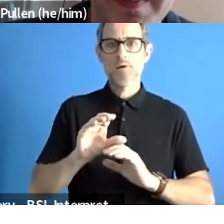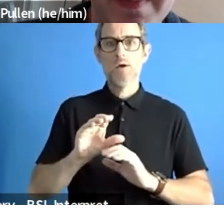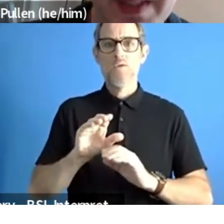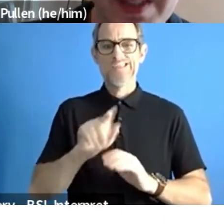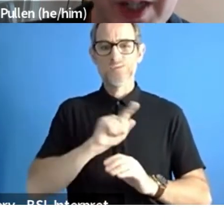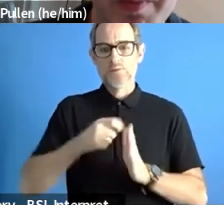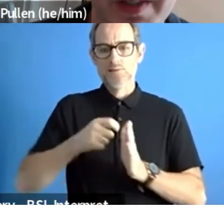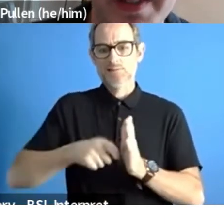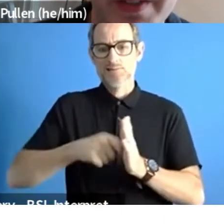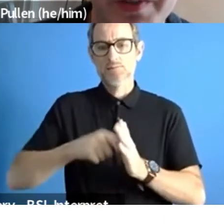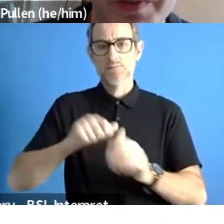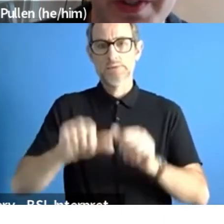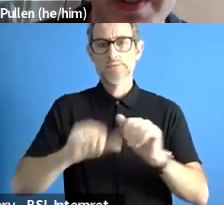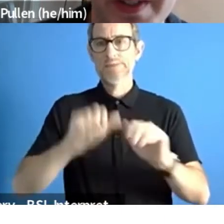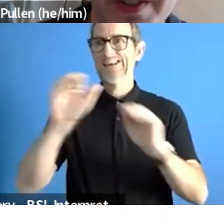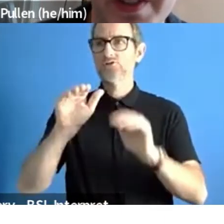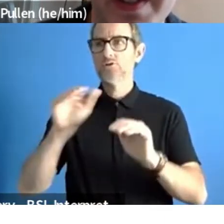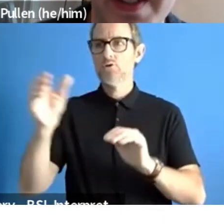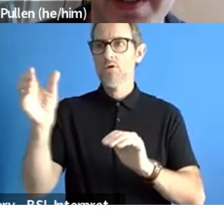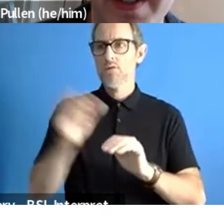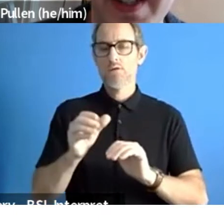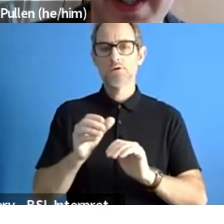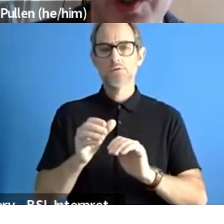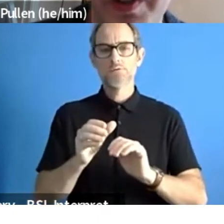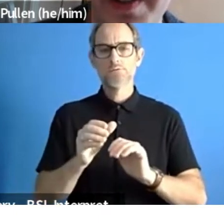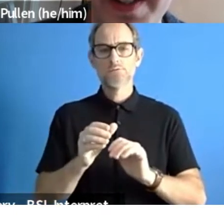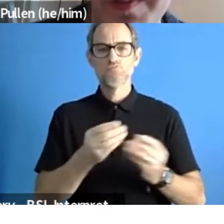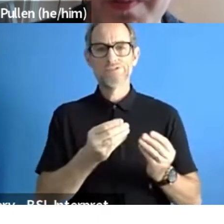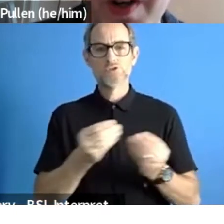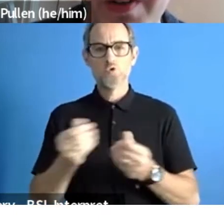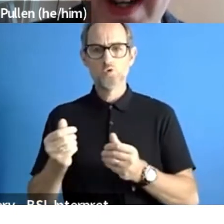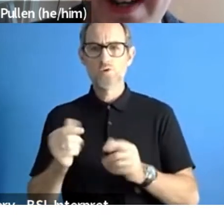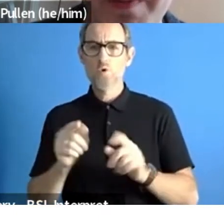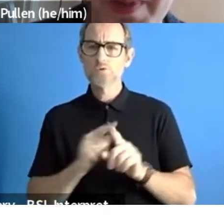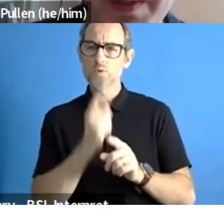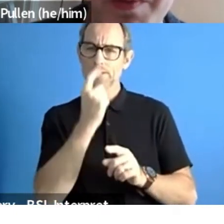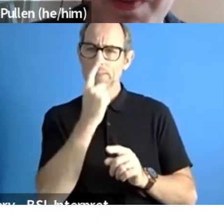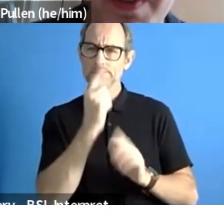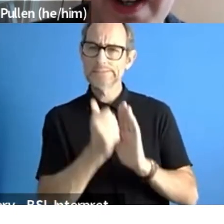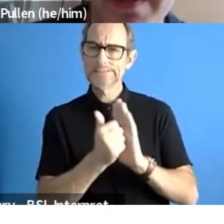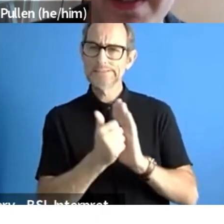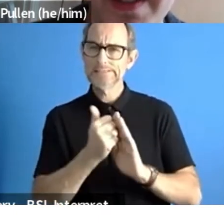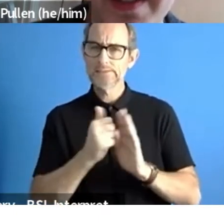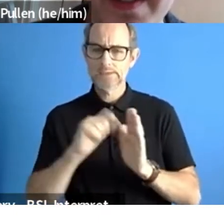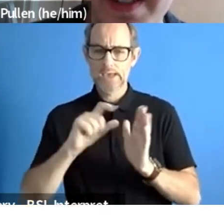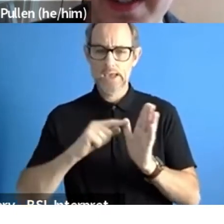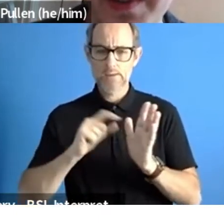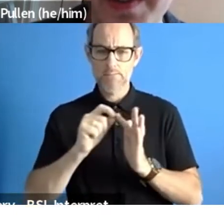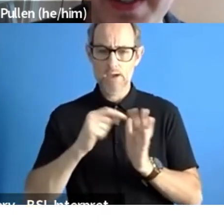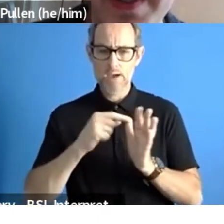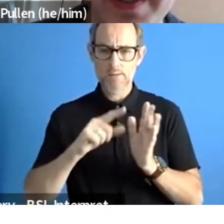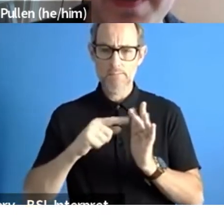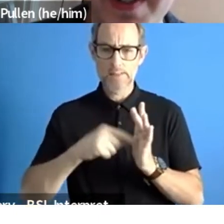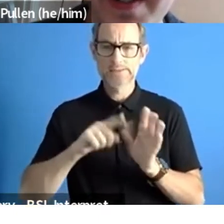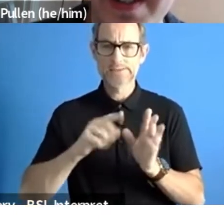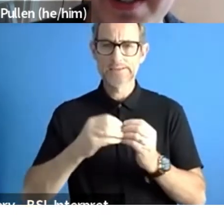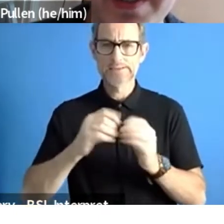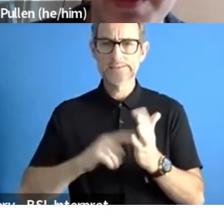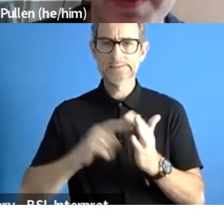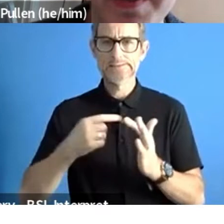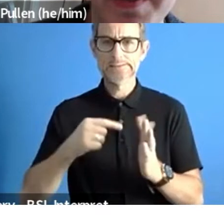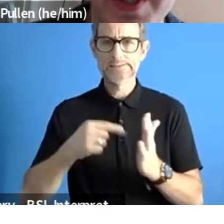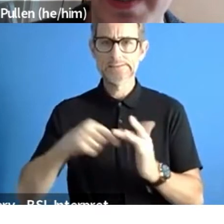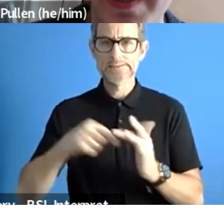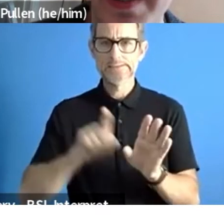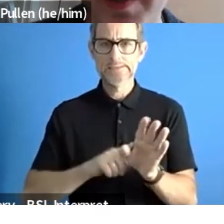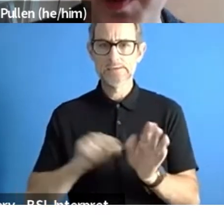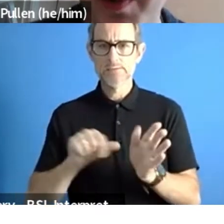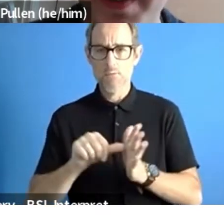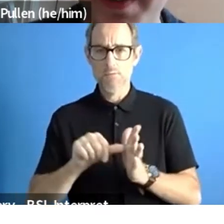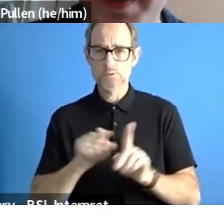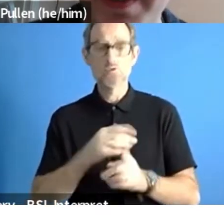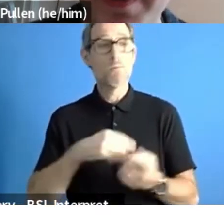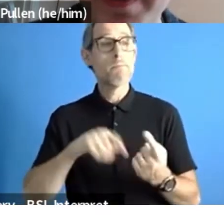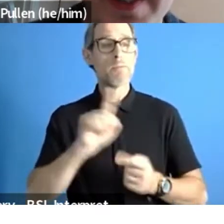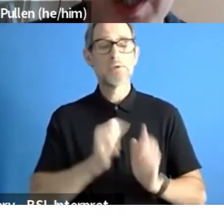Capability is also an issue so there may not be the skills such as research